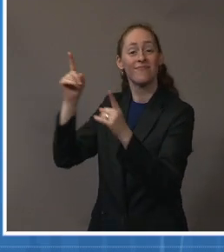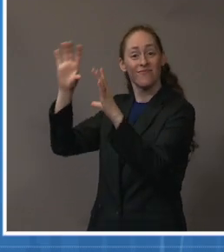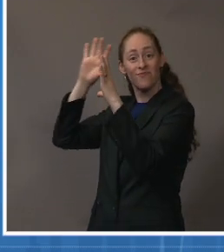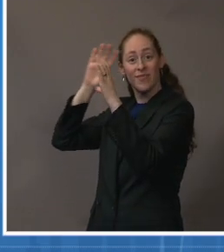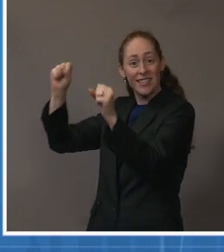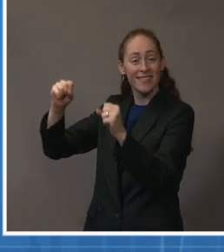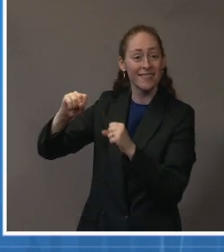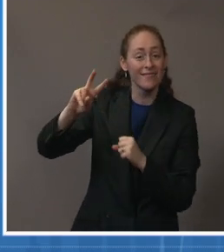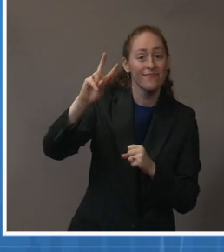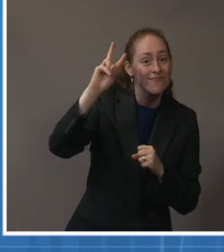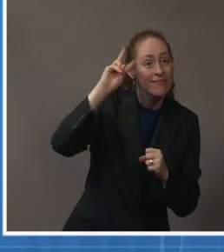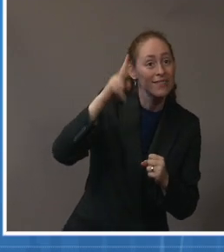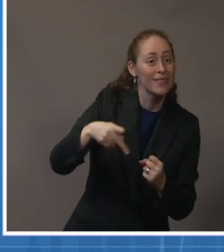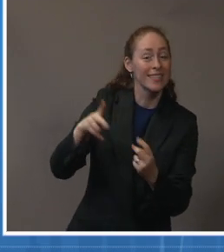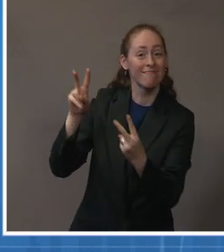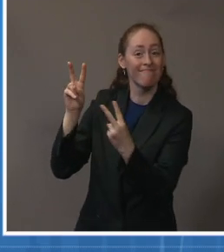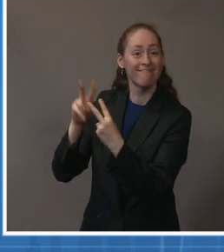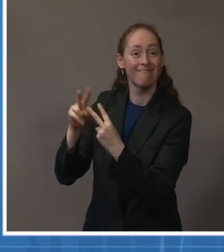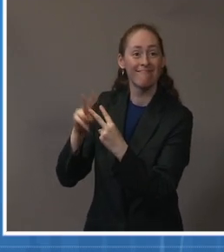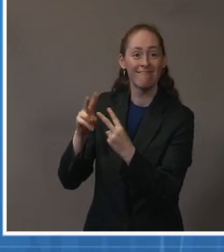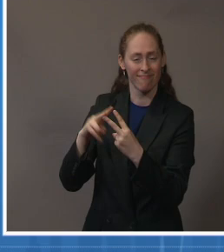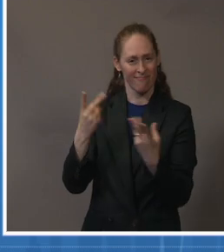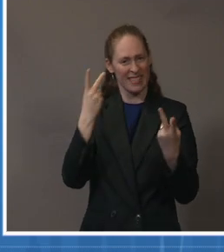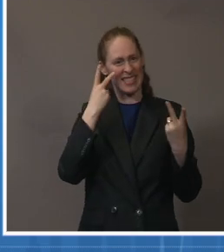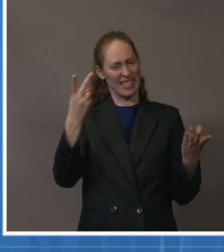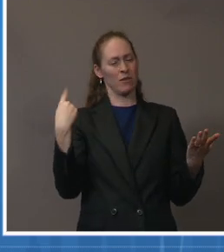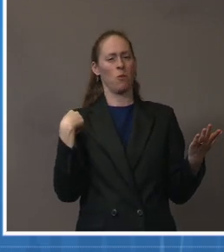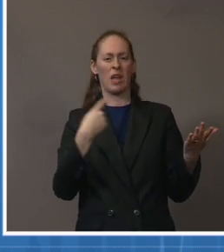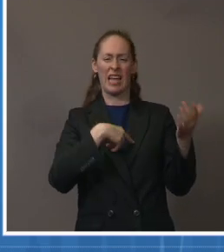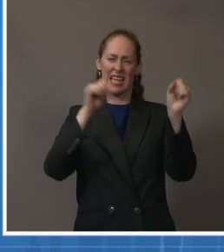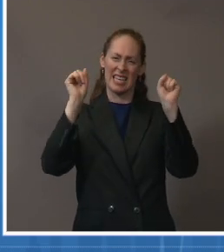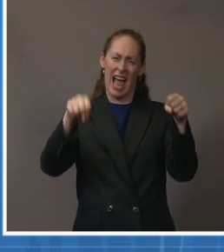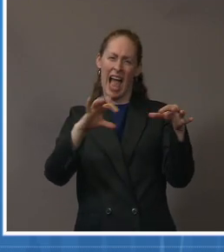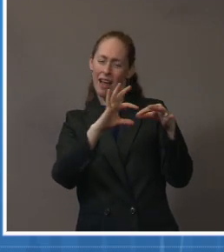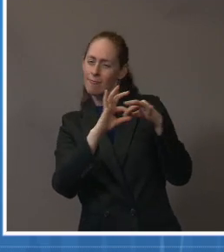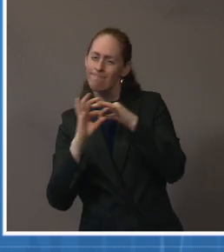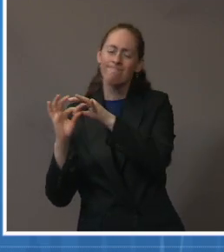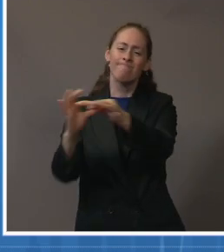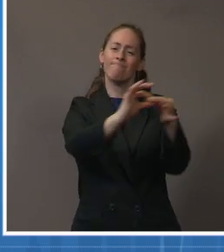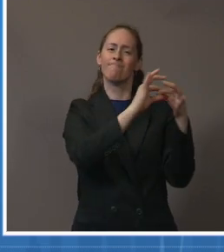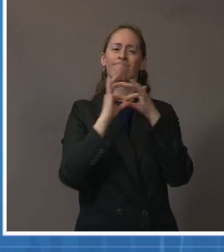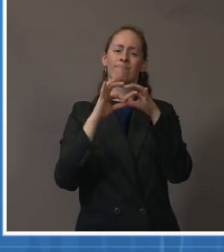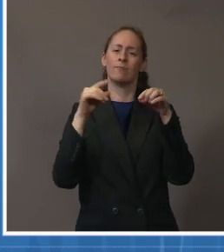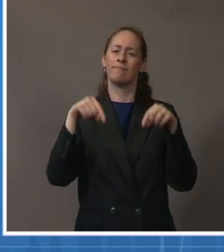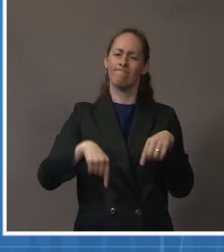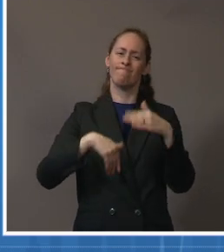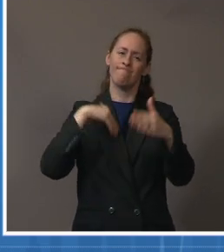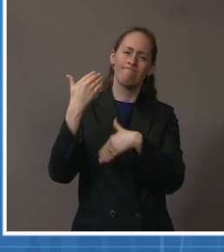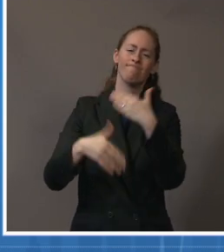This national vaccination tour to key communities across the country will help reach millions of Americans